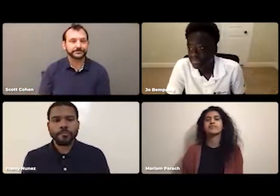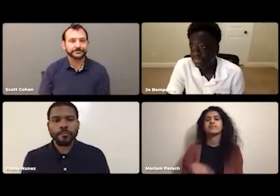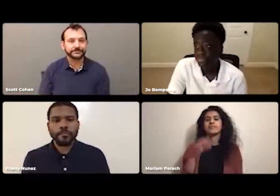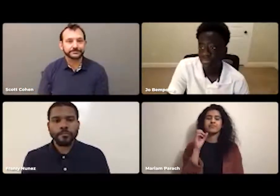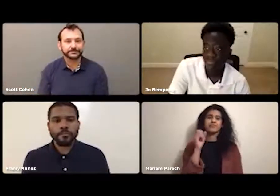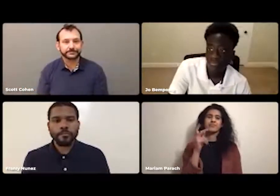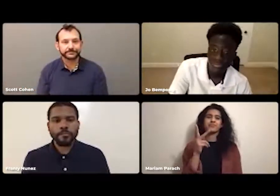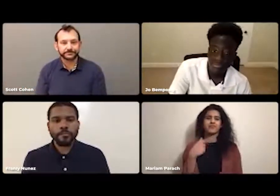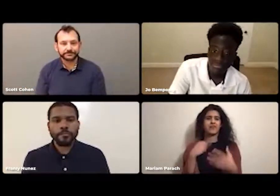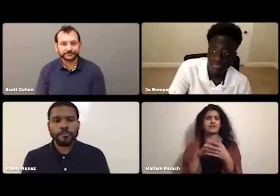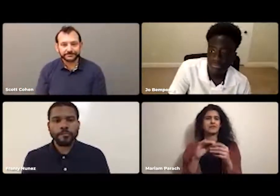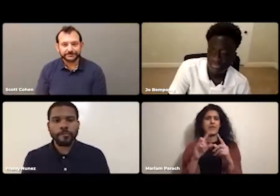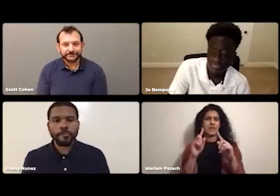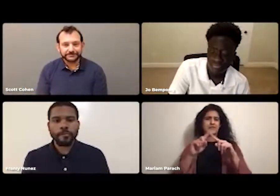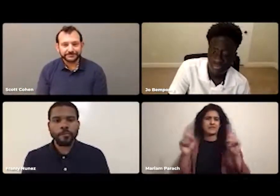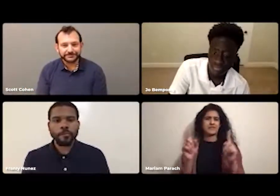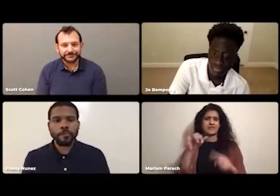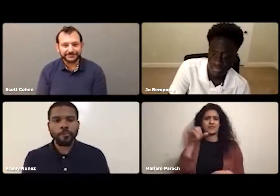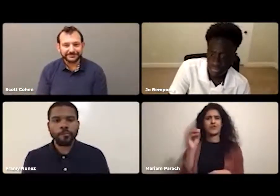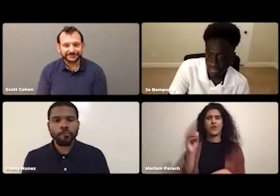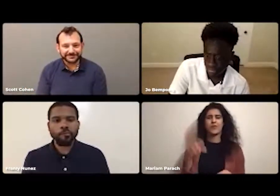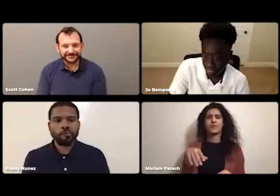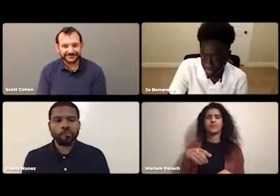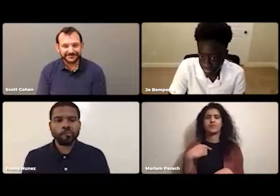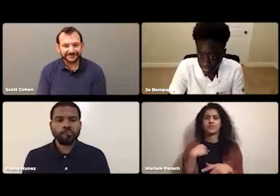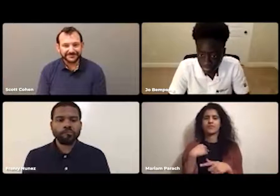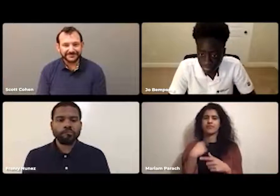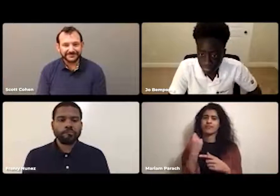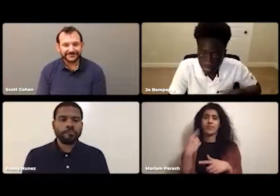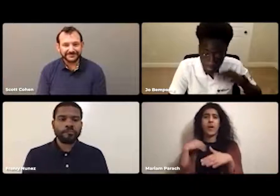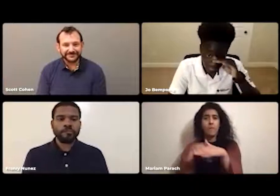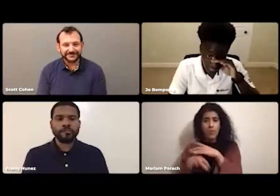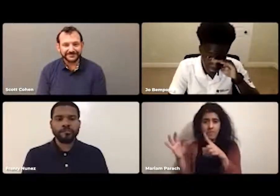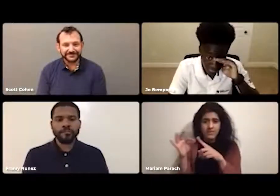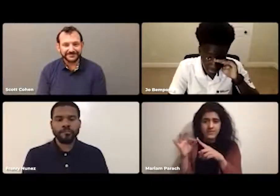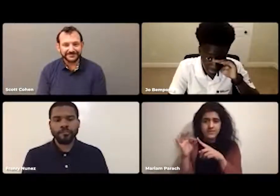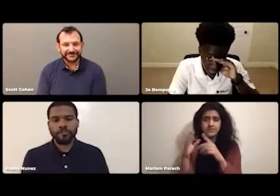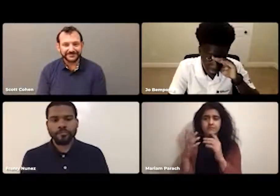My story is different.